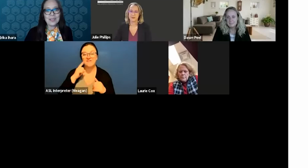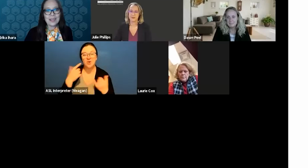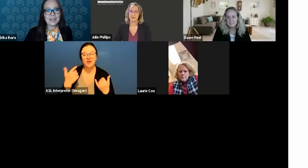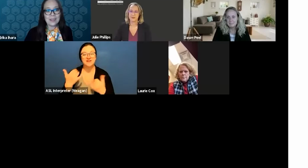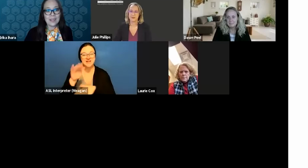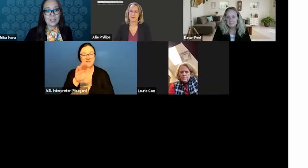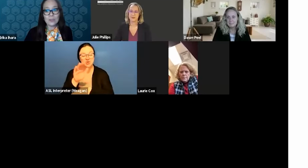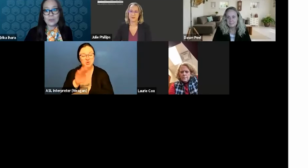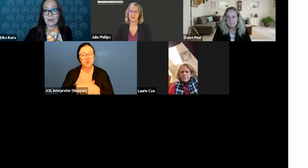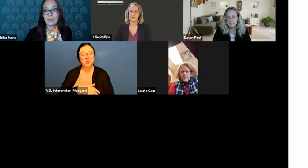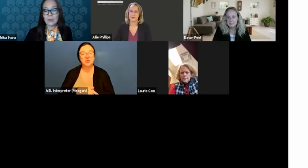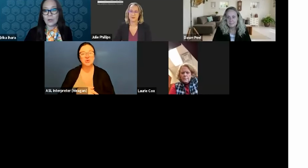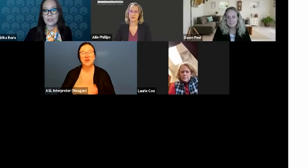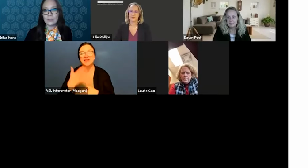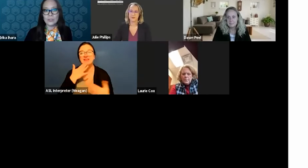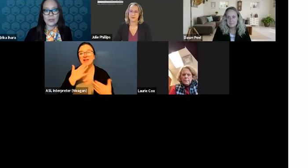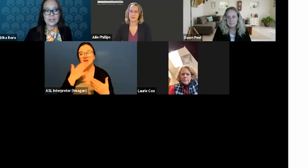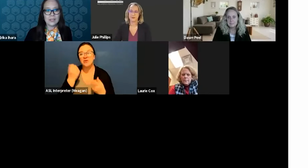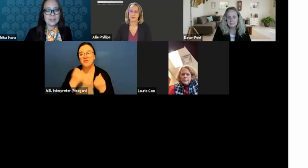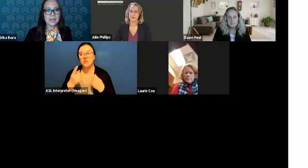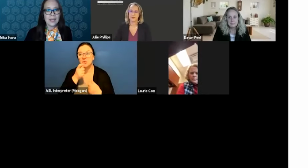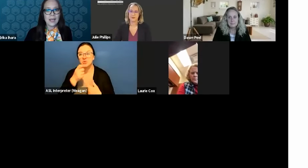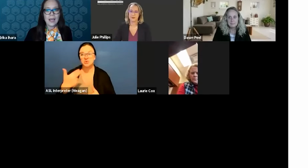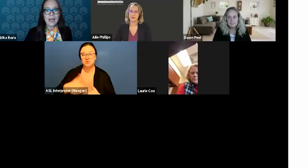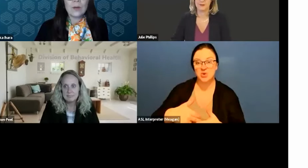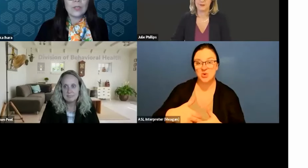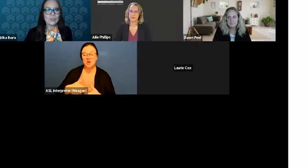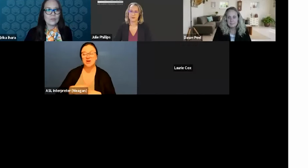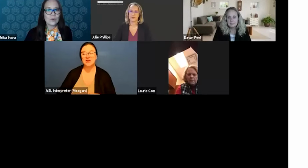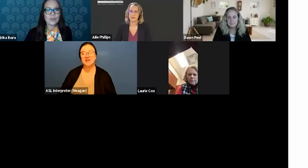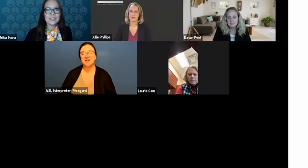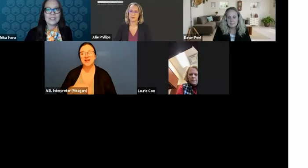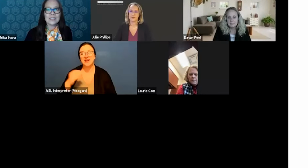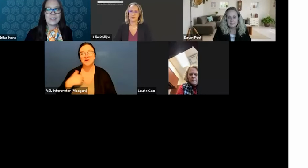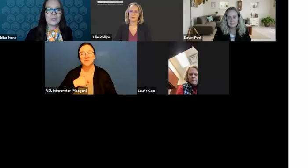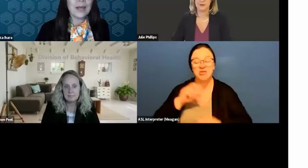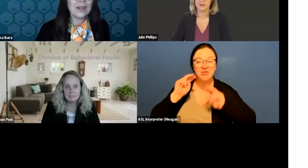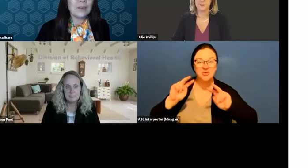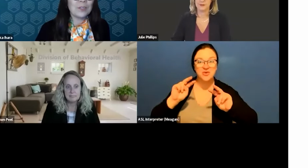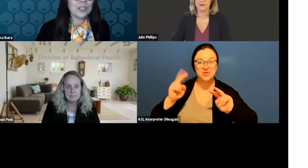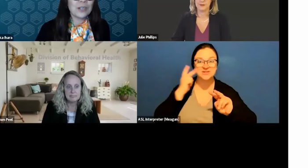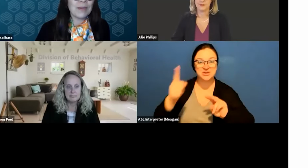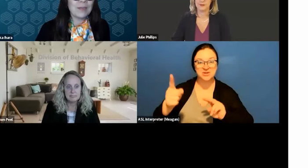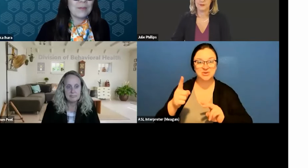And thank you to everyone who joined us, and we look forward to seeing you at a future event.